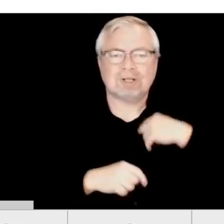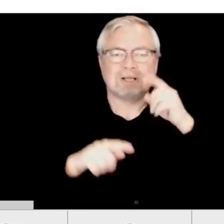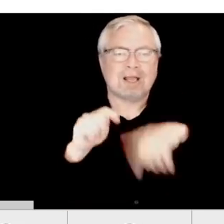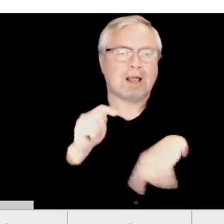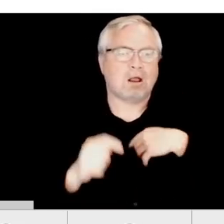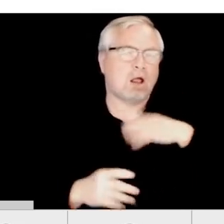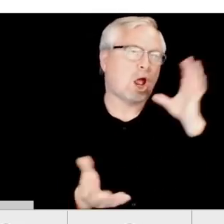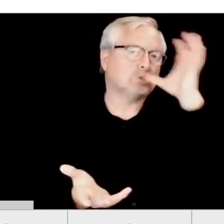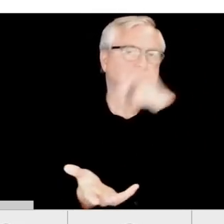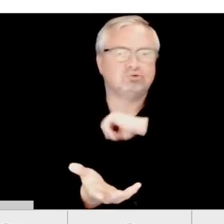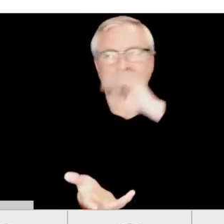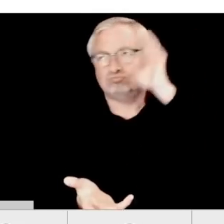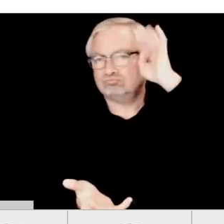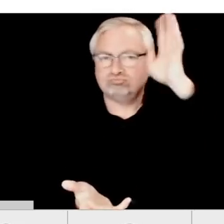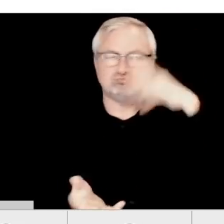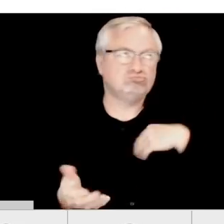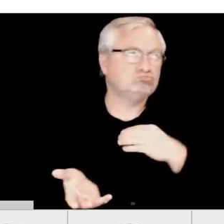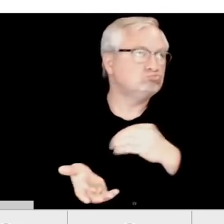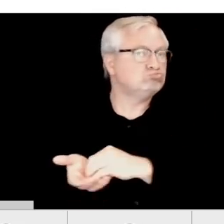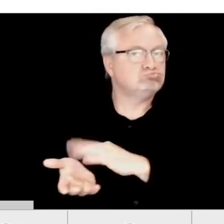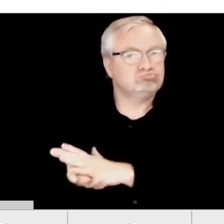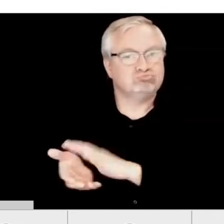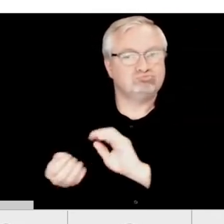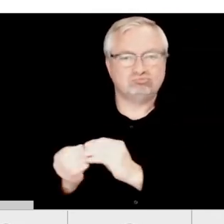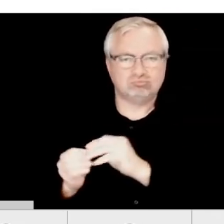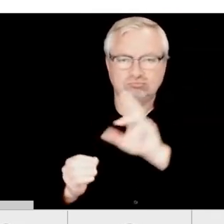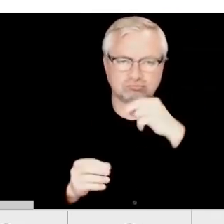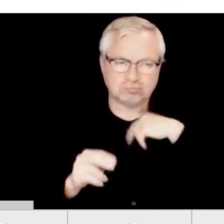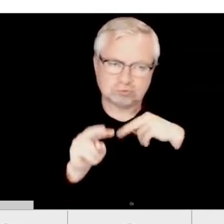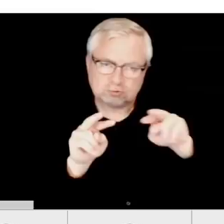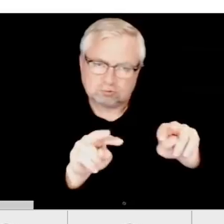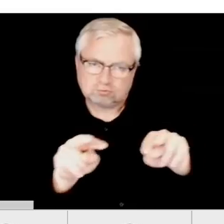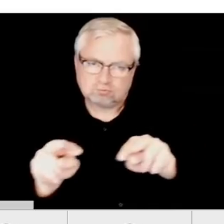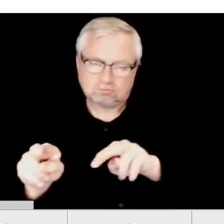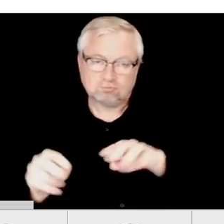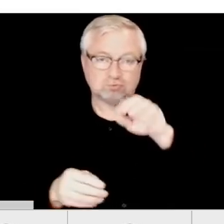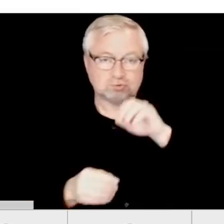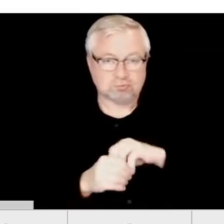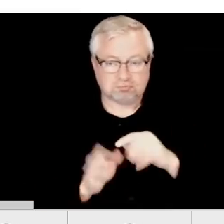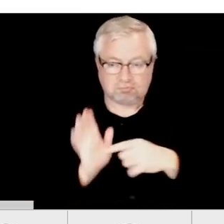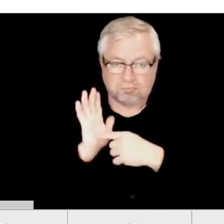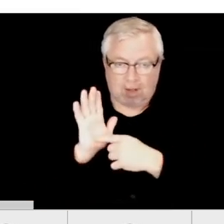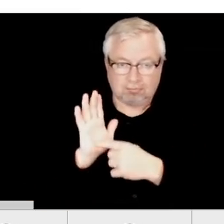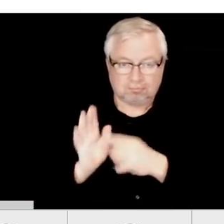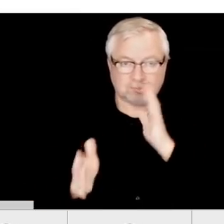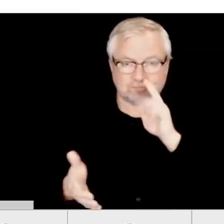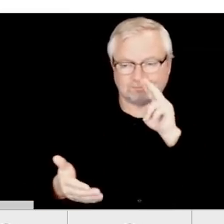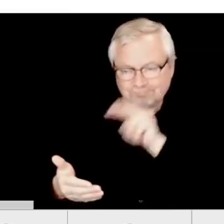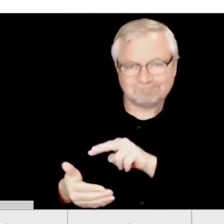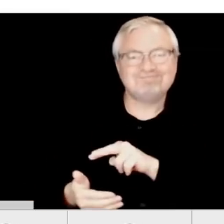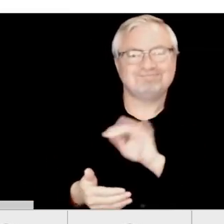Secondly, we in the model recognize that medication strategies in place in